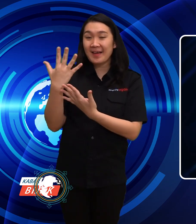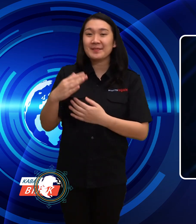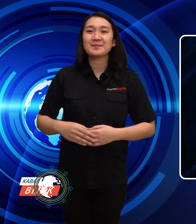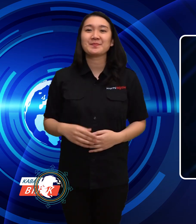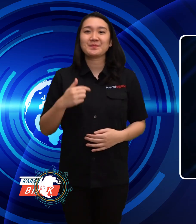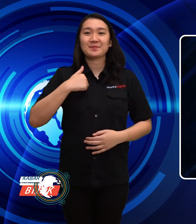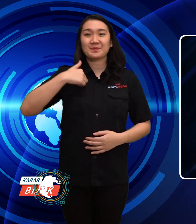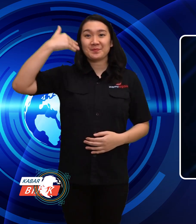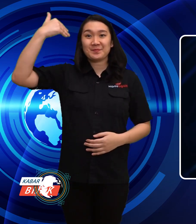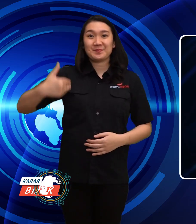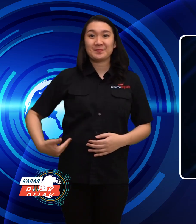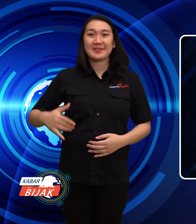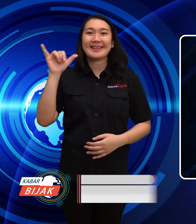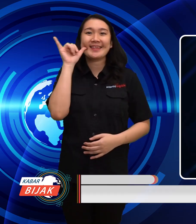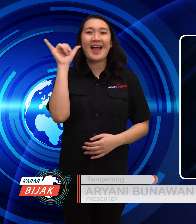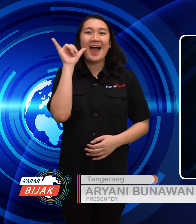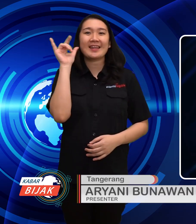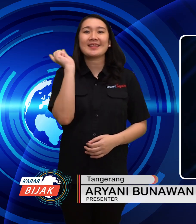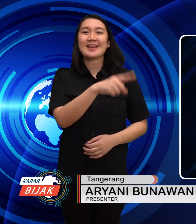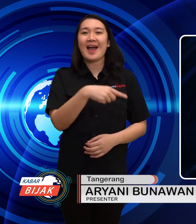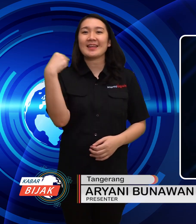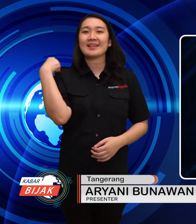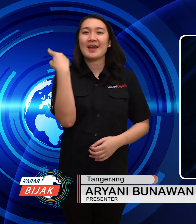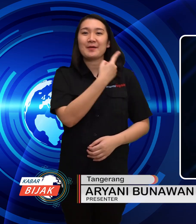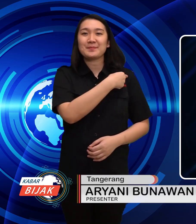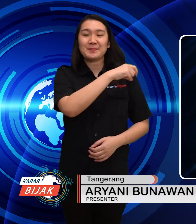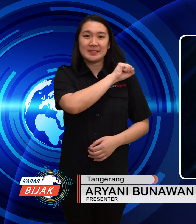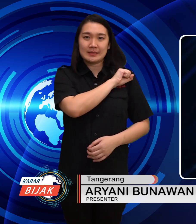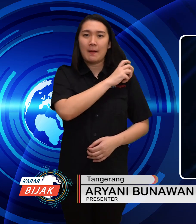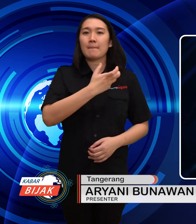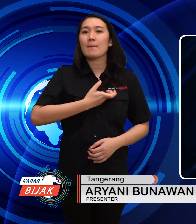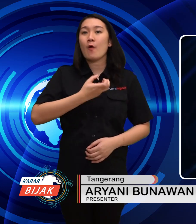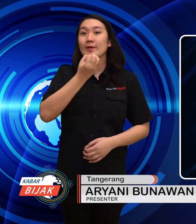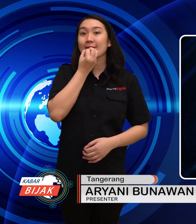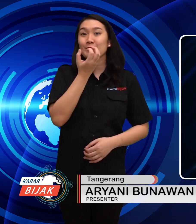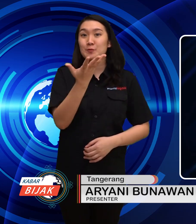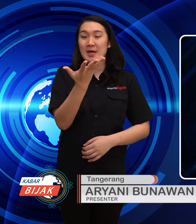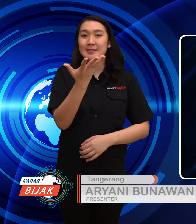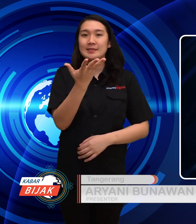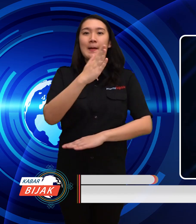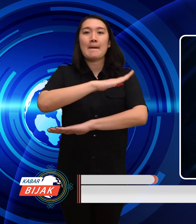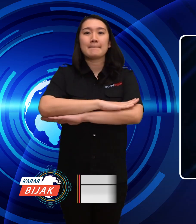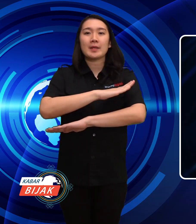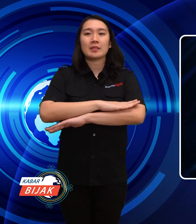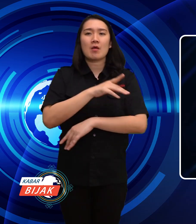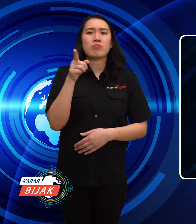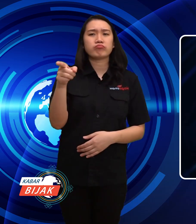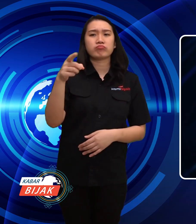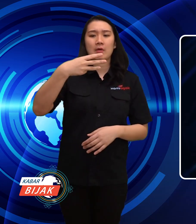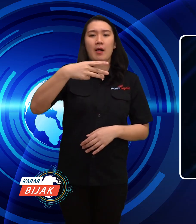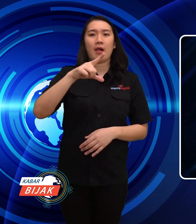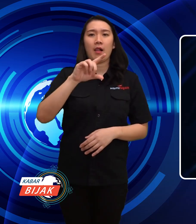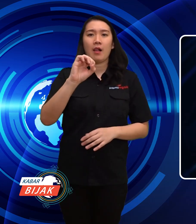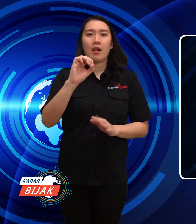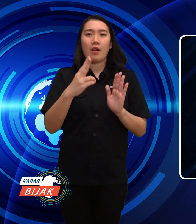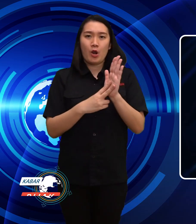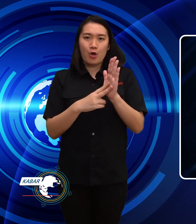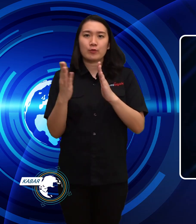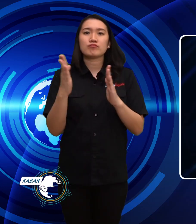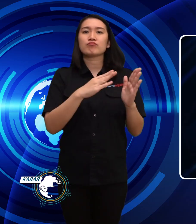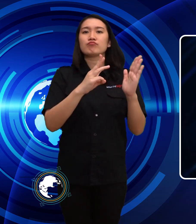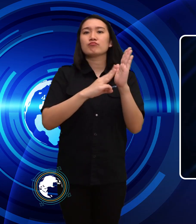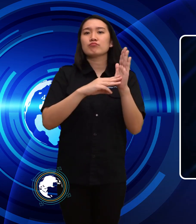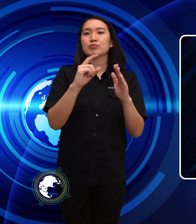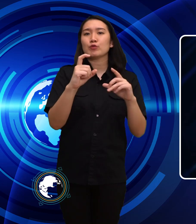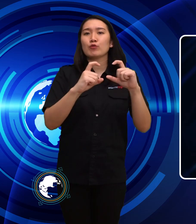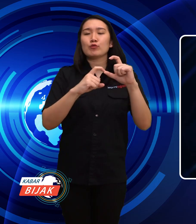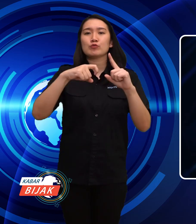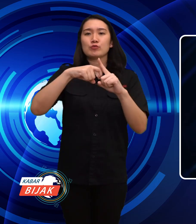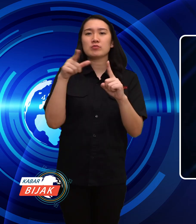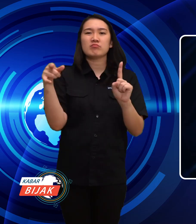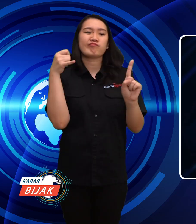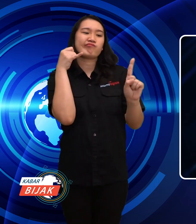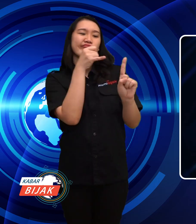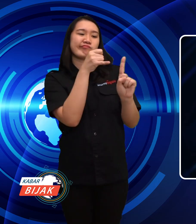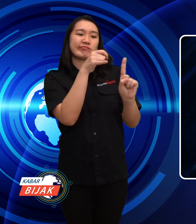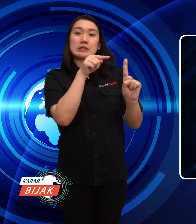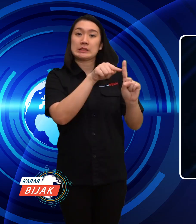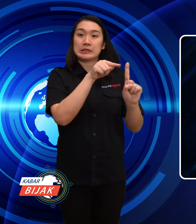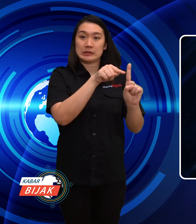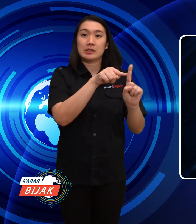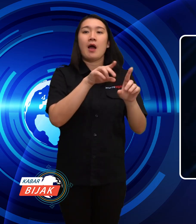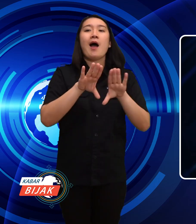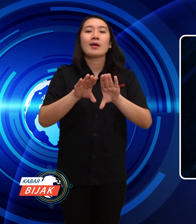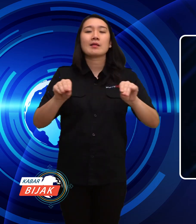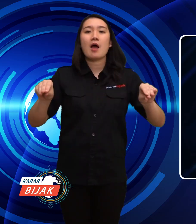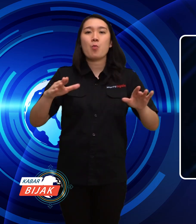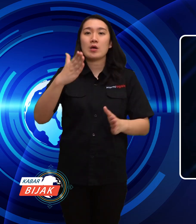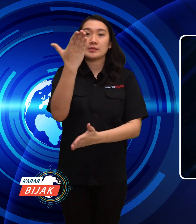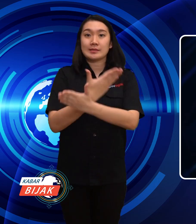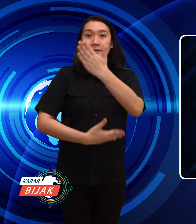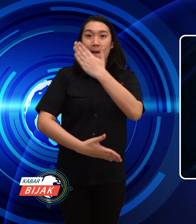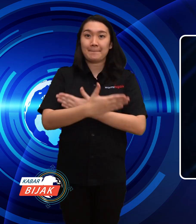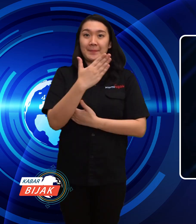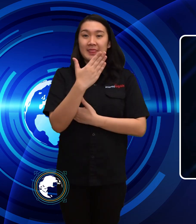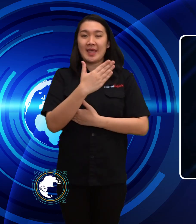I Yani from KamiBijak want to convey news Elon Musk insults employees with disabilities.